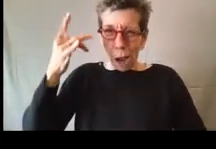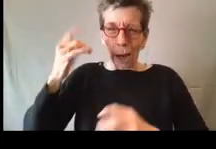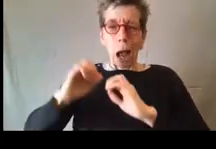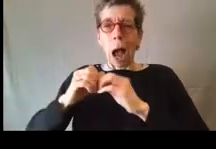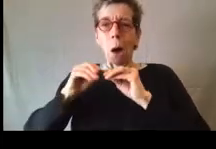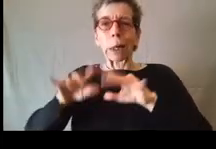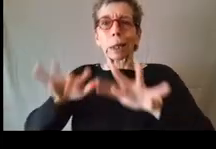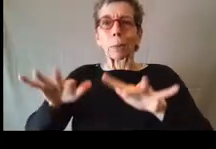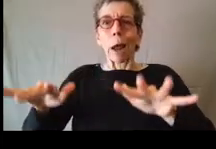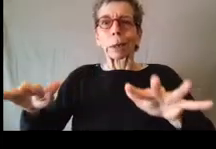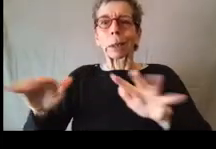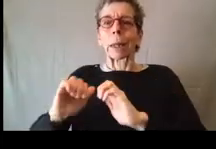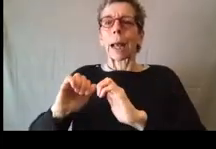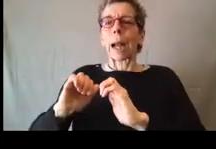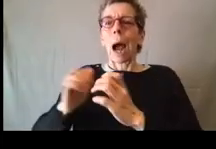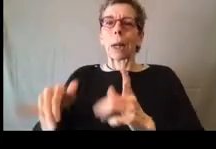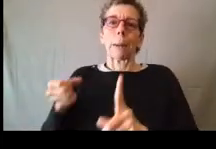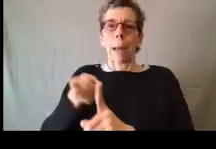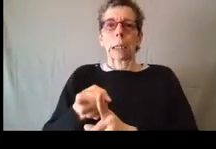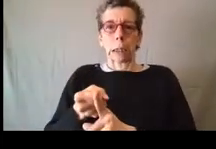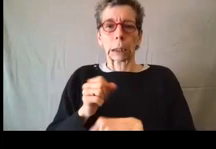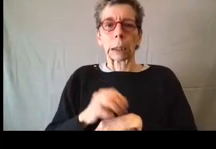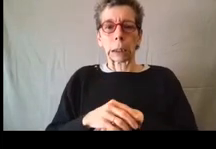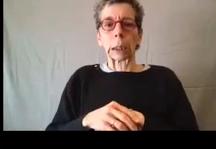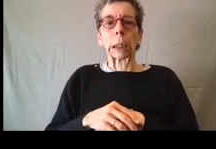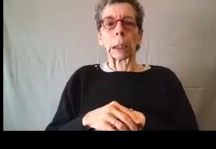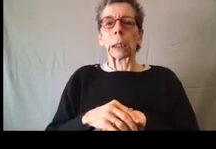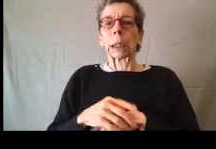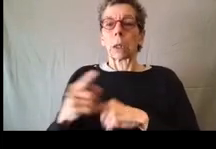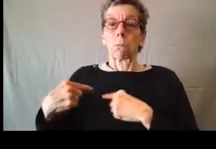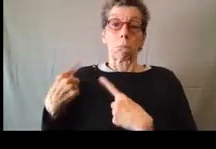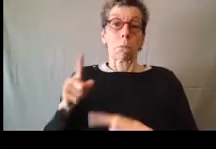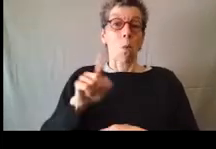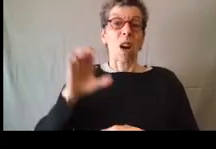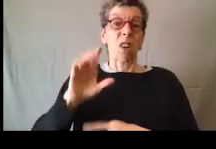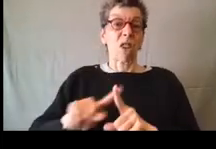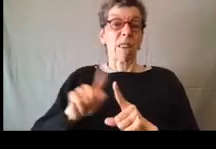inhibiting factors and overall impact. To date nearly a hundred studies come from the